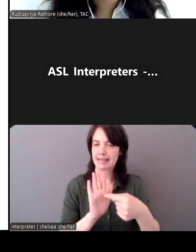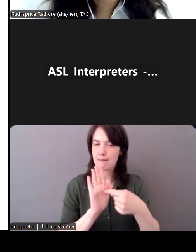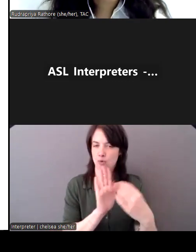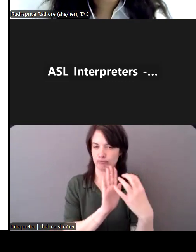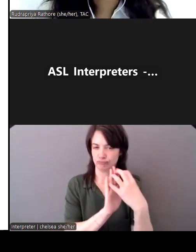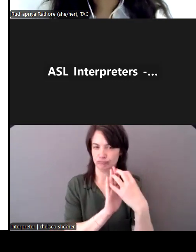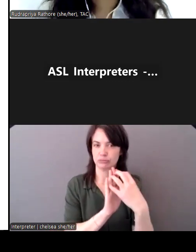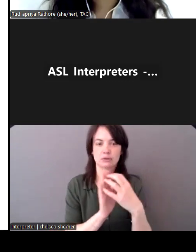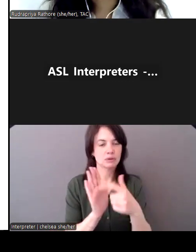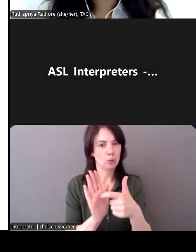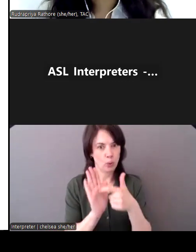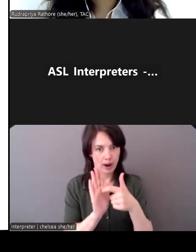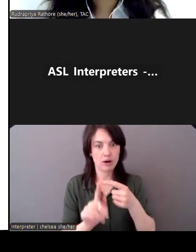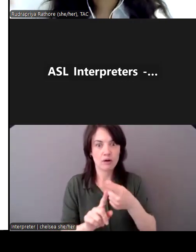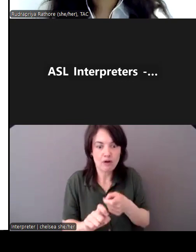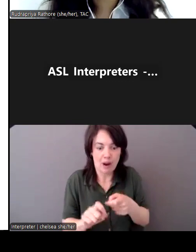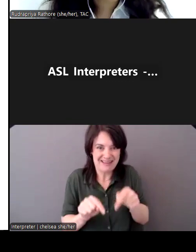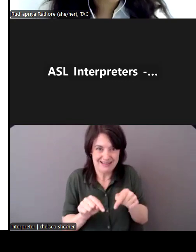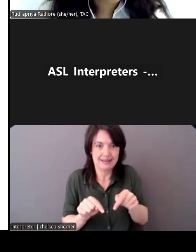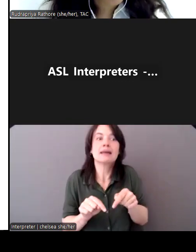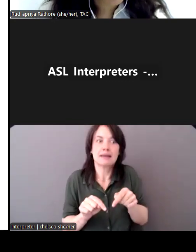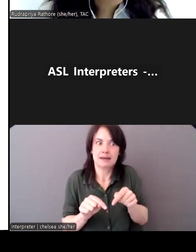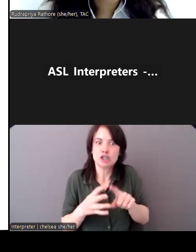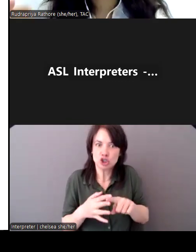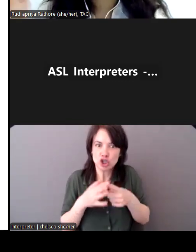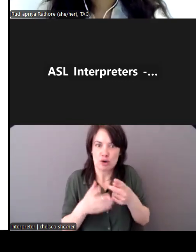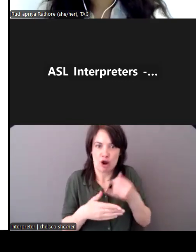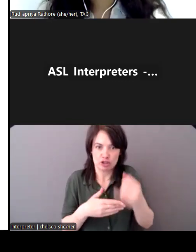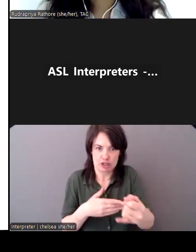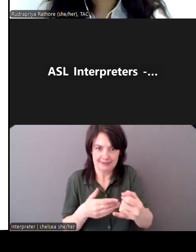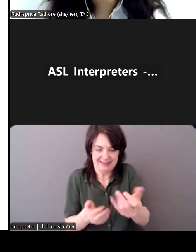sample from your actual project not something that you've worked on before or previously